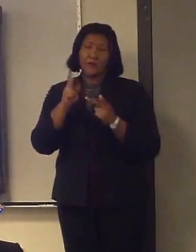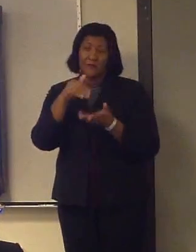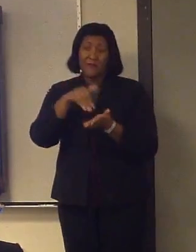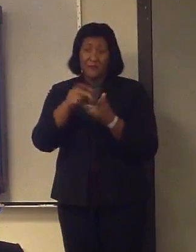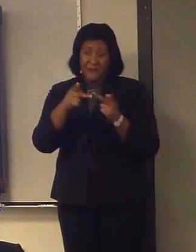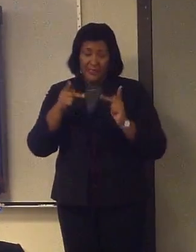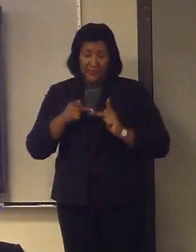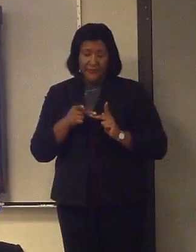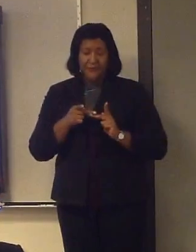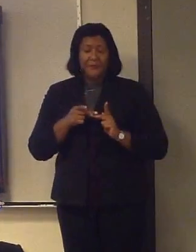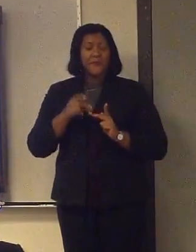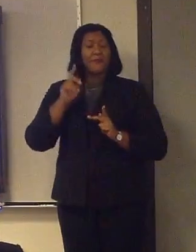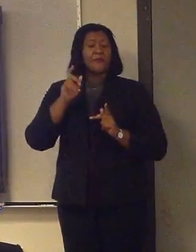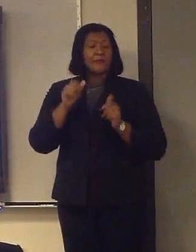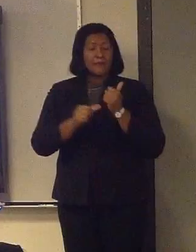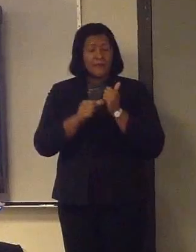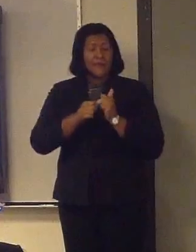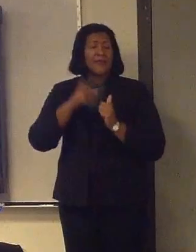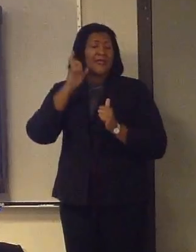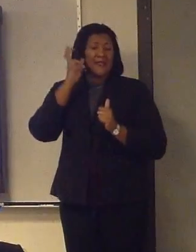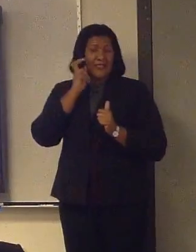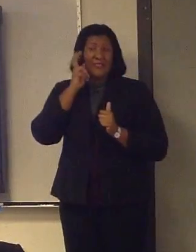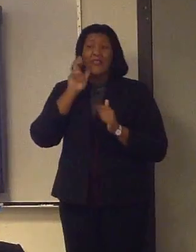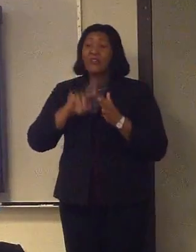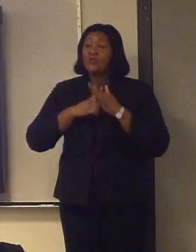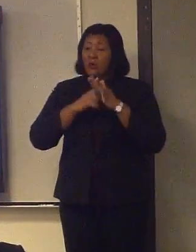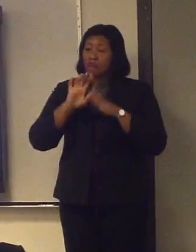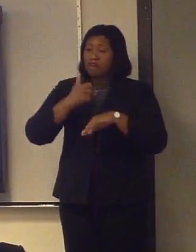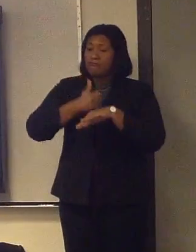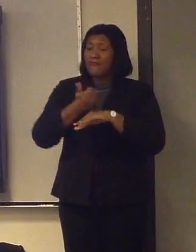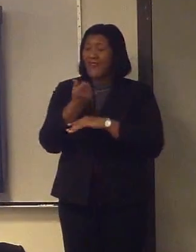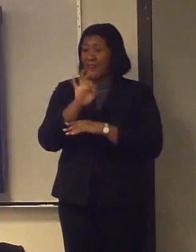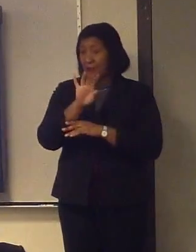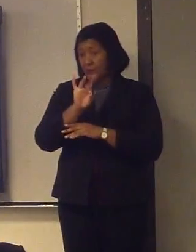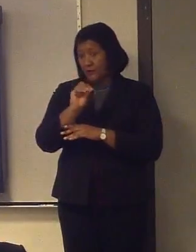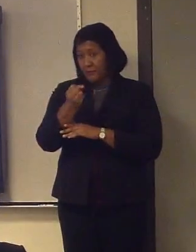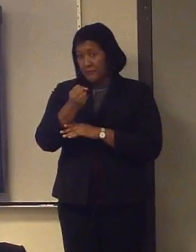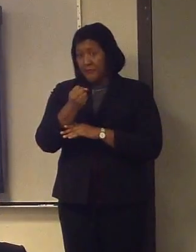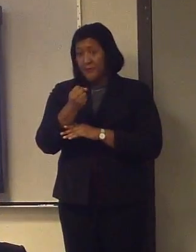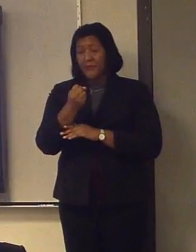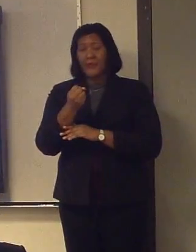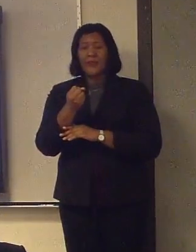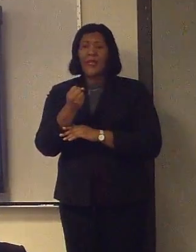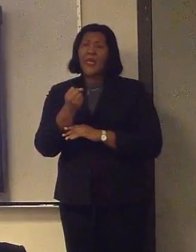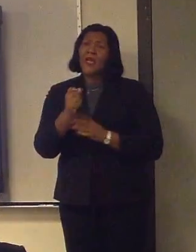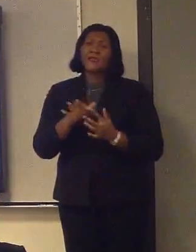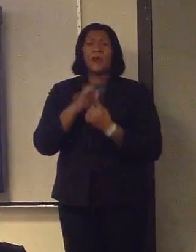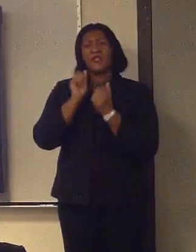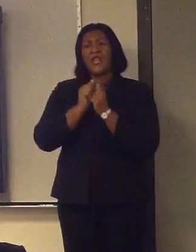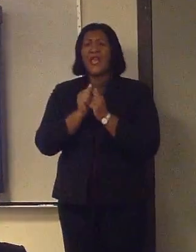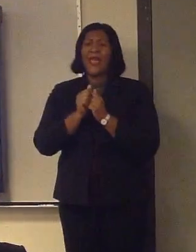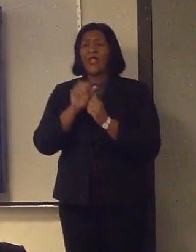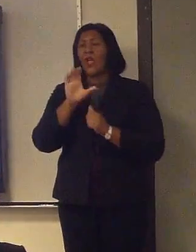started making their appearance in the 1980s, particularly in Broadway theaters. And sign